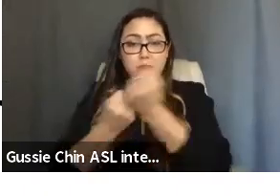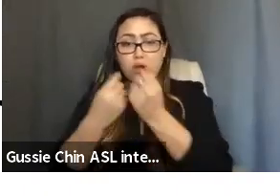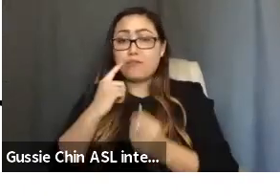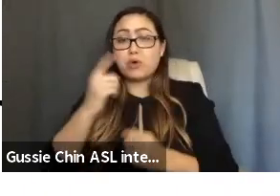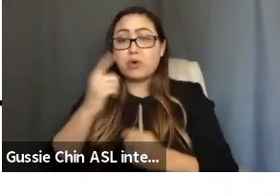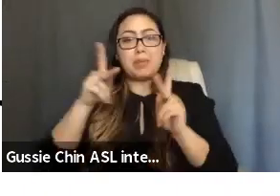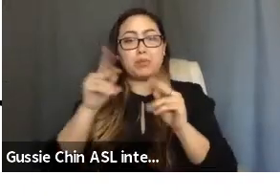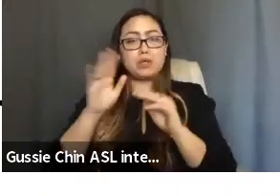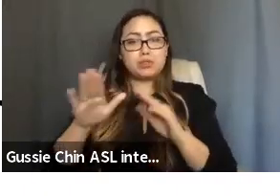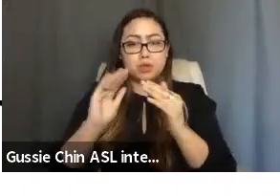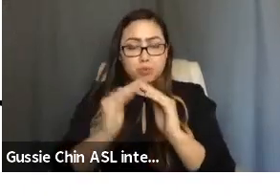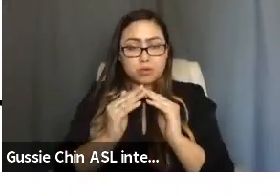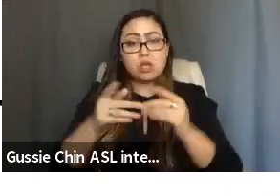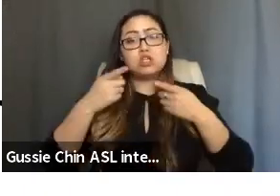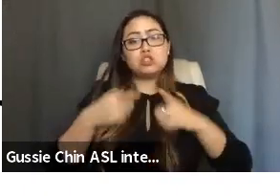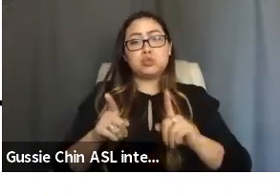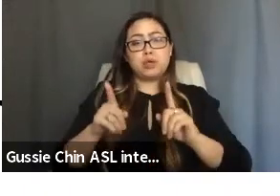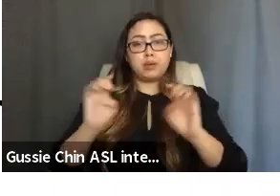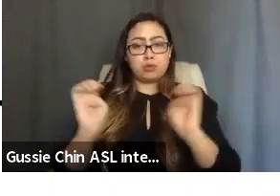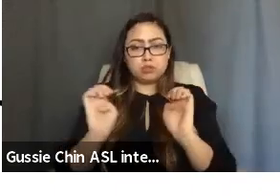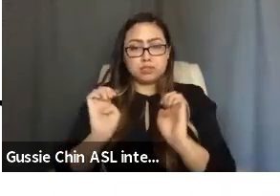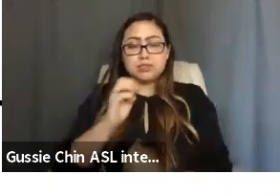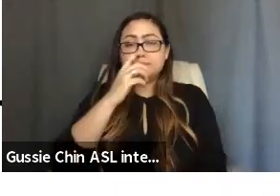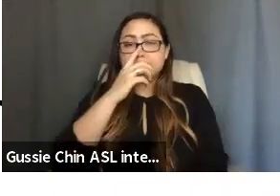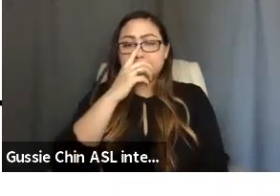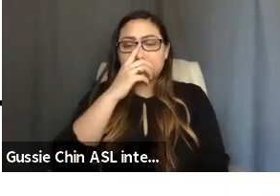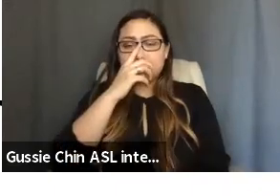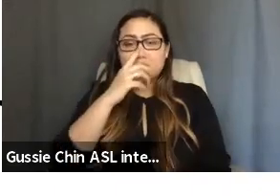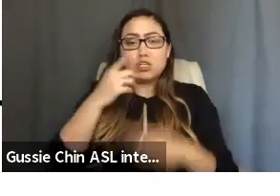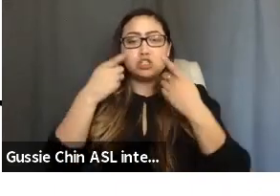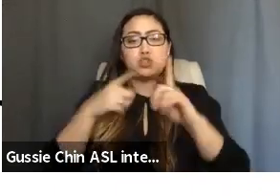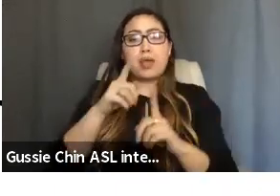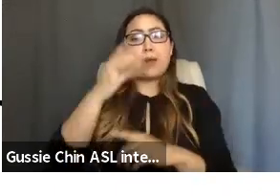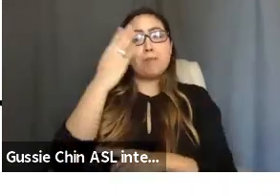but also during emergencies. It was just really nice to see partners from across